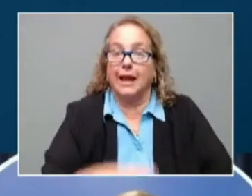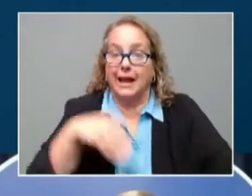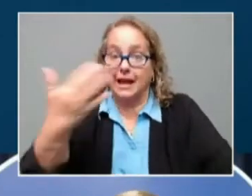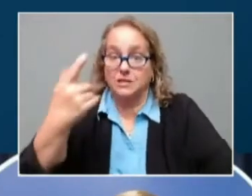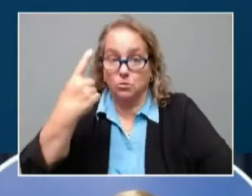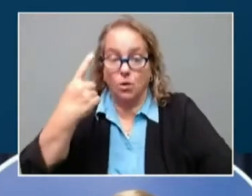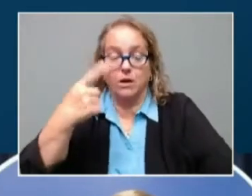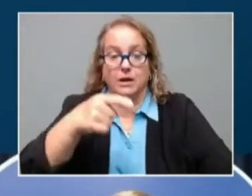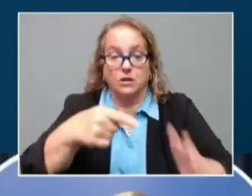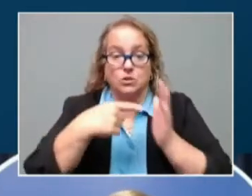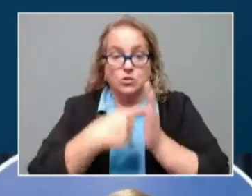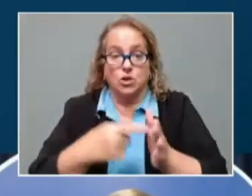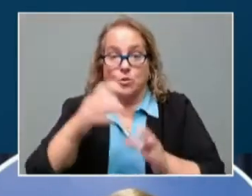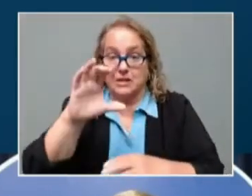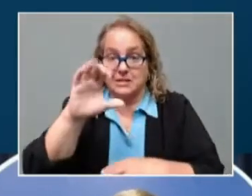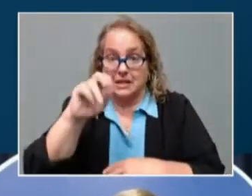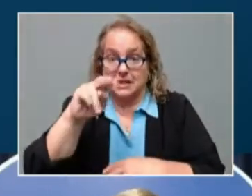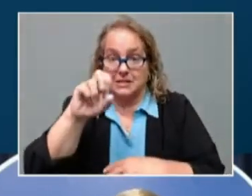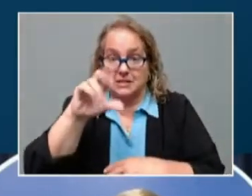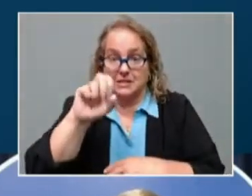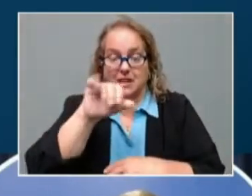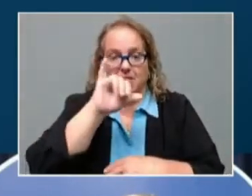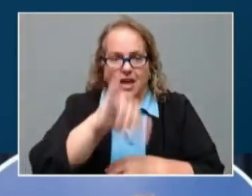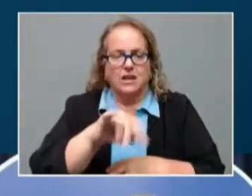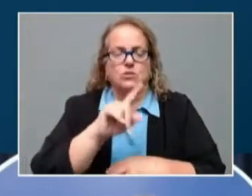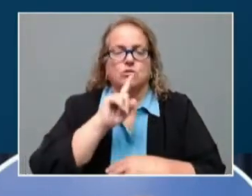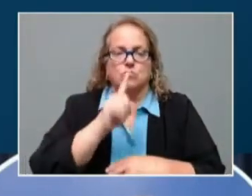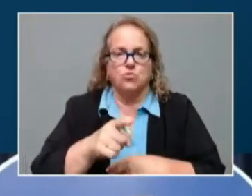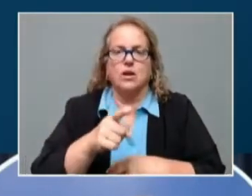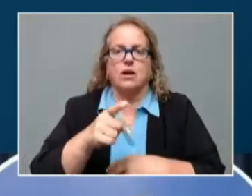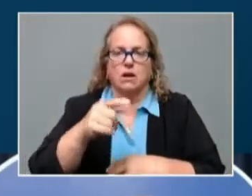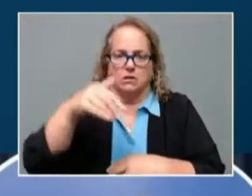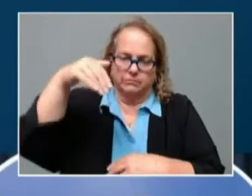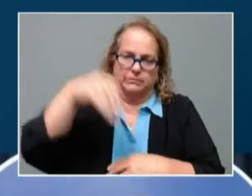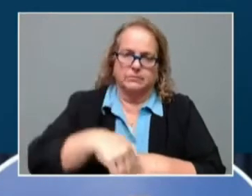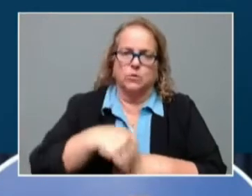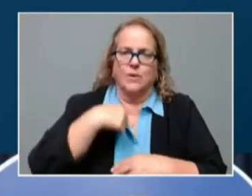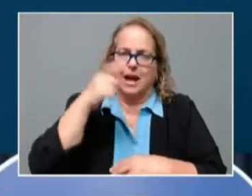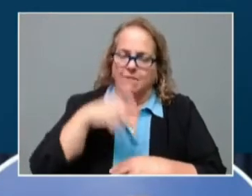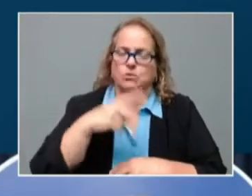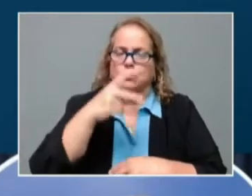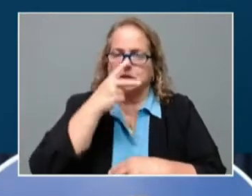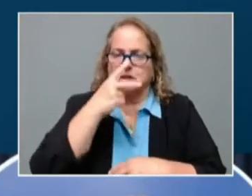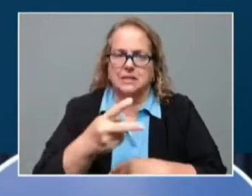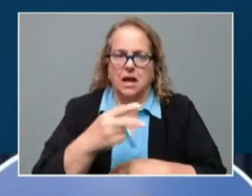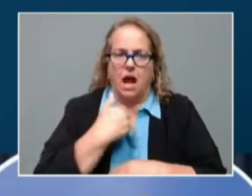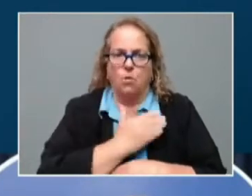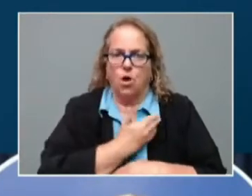decline. We have to see with our hospitals hit as hard as they have been.